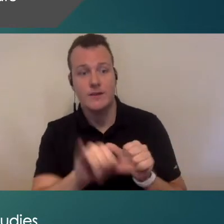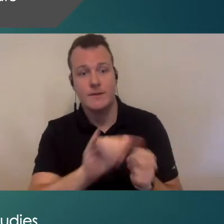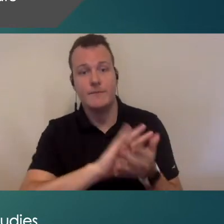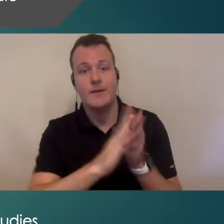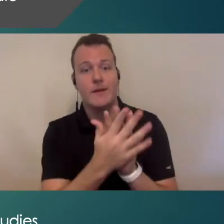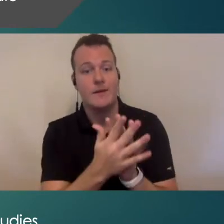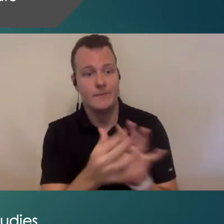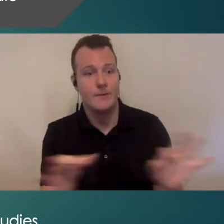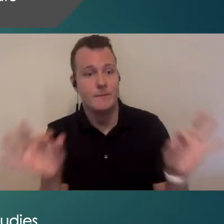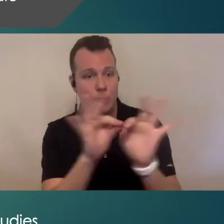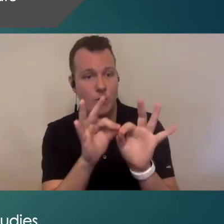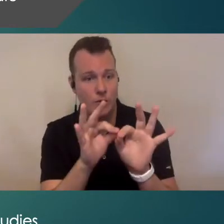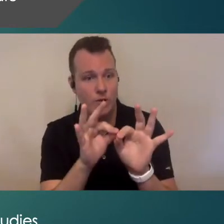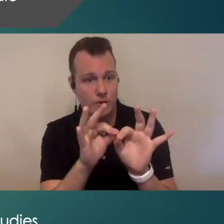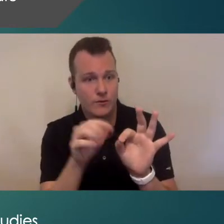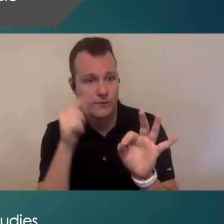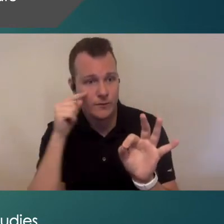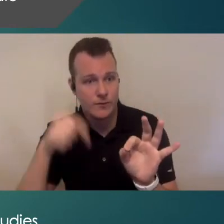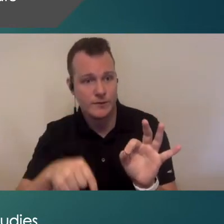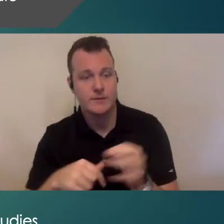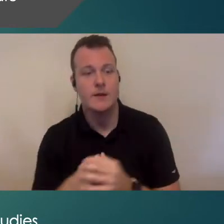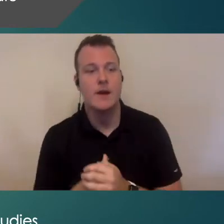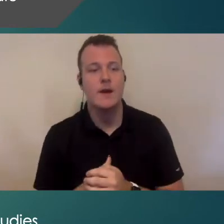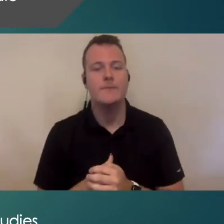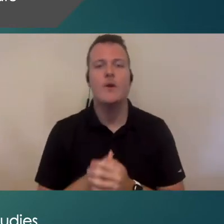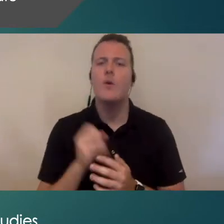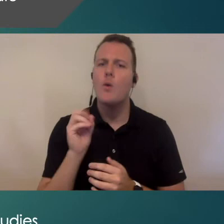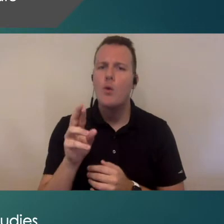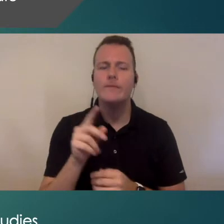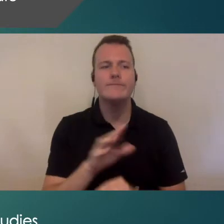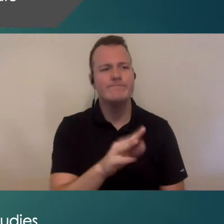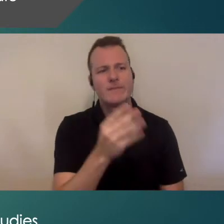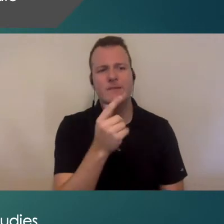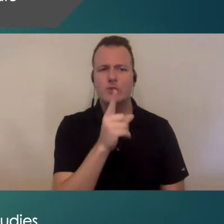pertinent' or you know, 'I'm pretty sure that that's not something we need to go